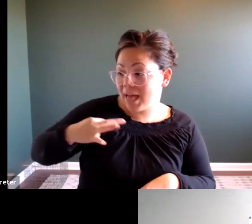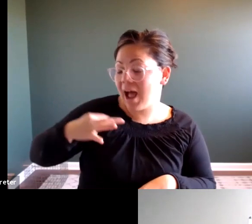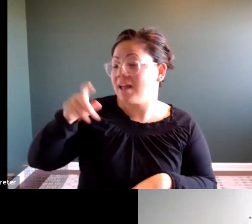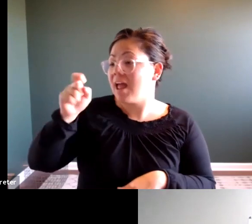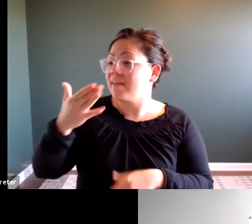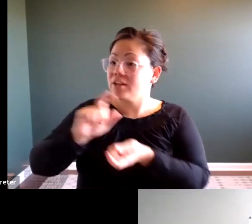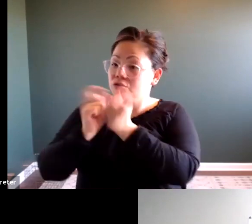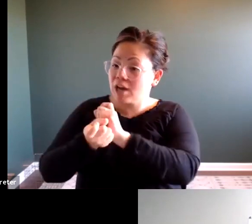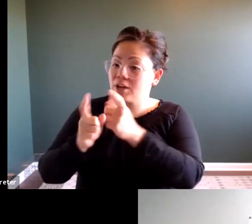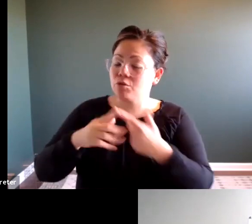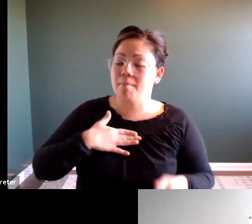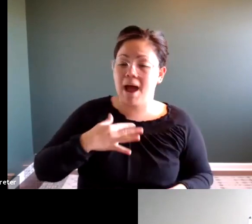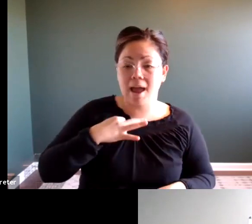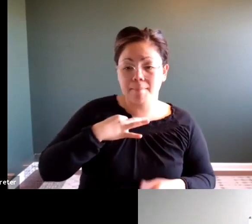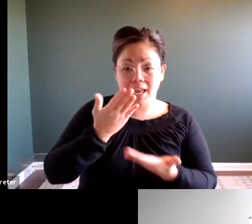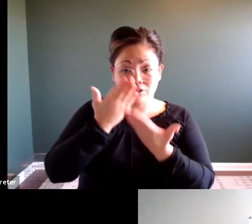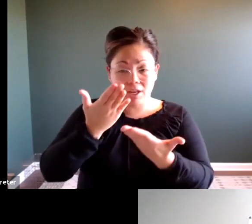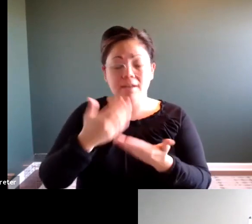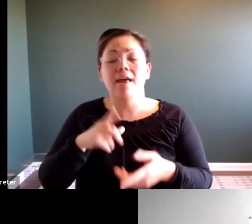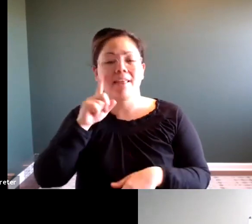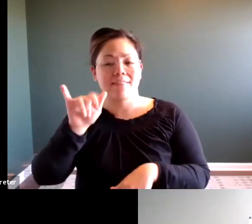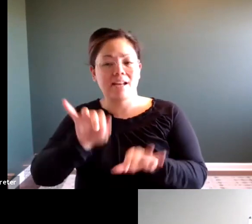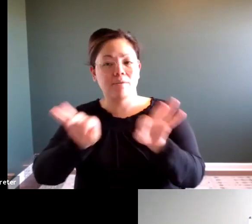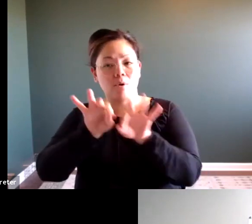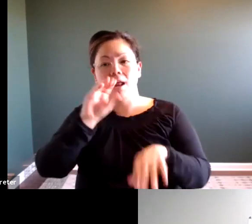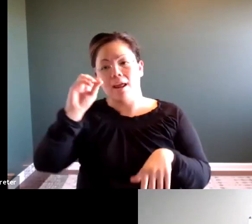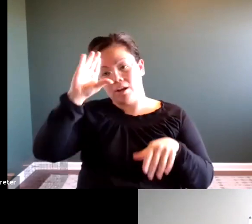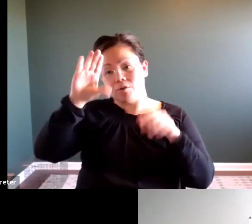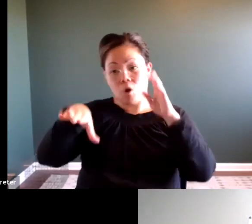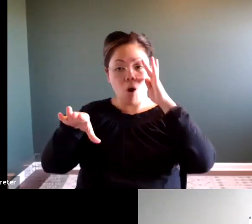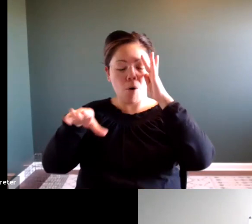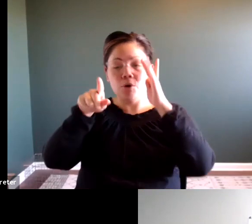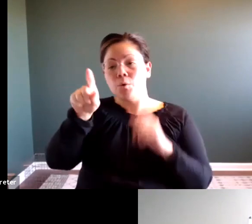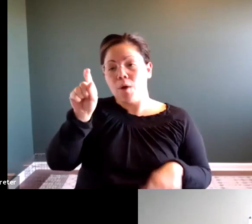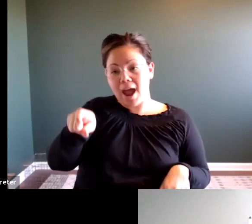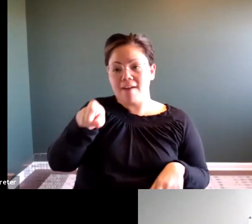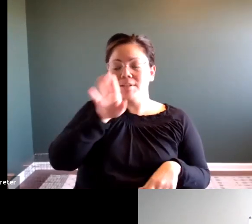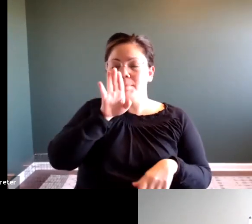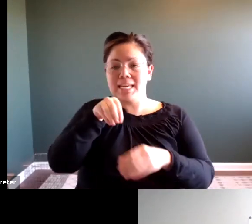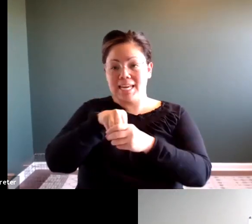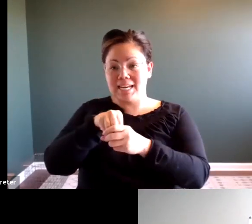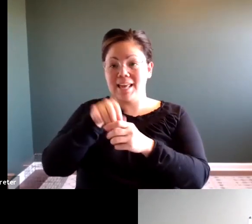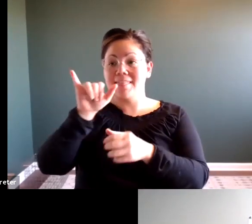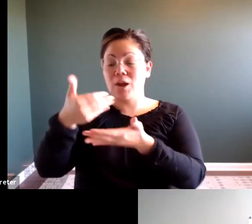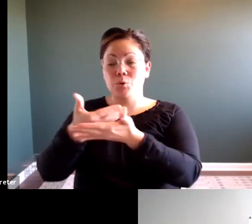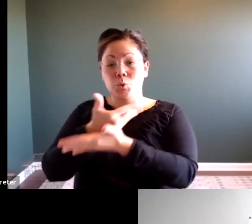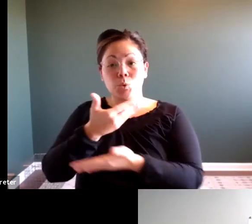to my application? I think that'd be an important thing to do. And know that you, again, have to be in the new color for two weeks before you would go back